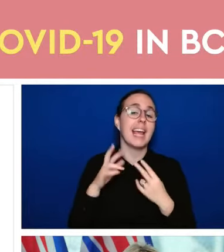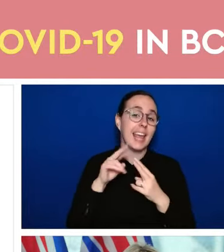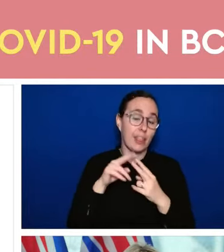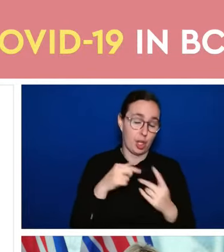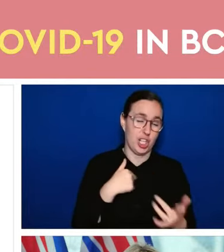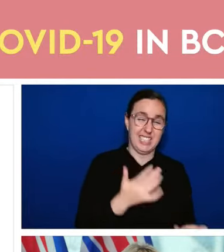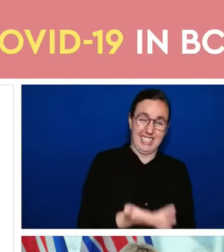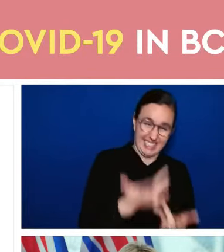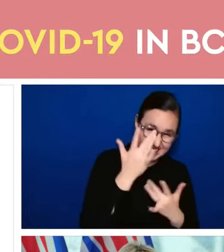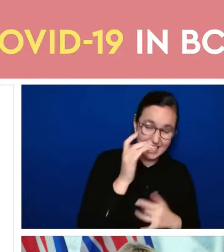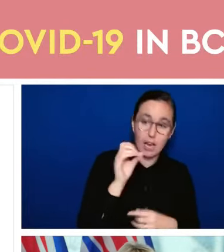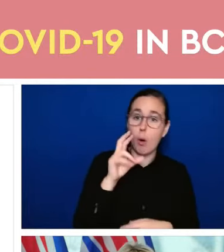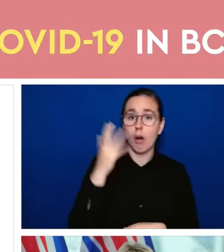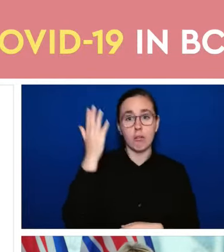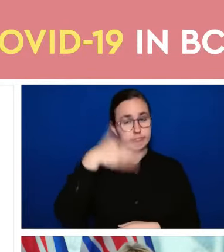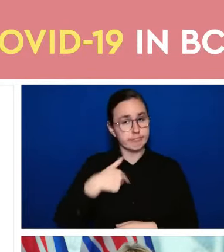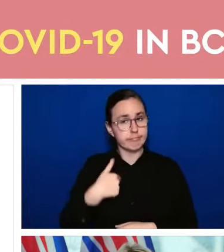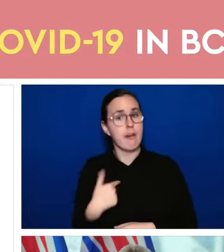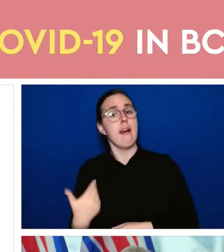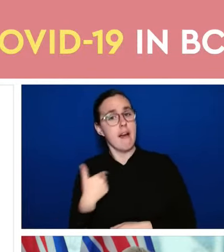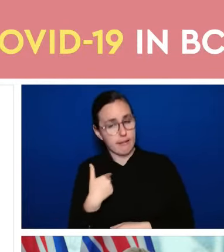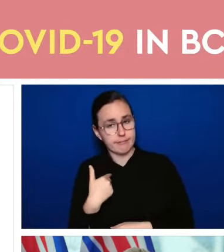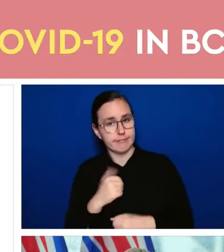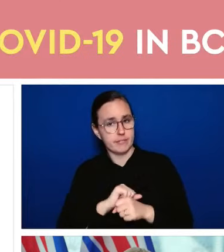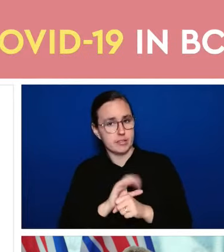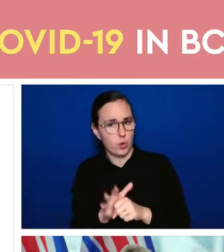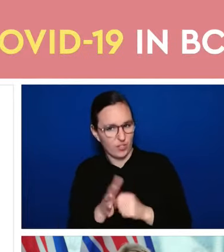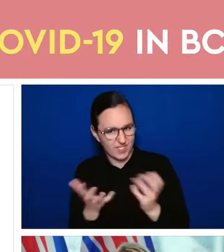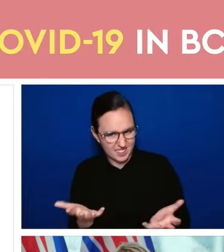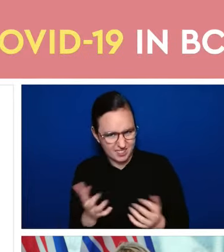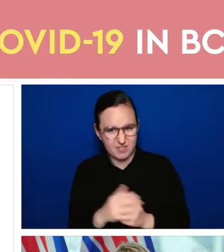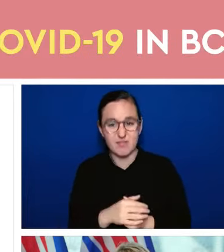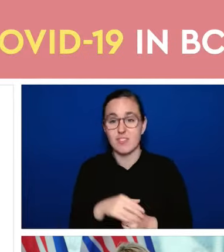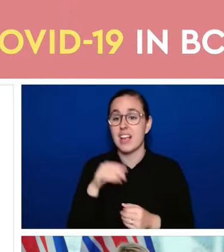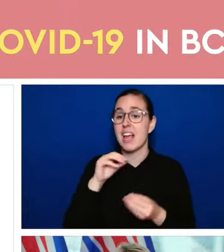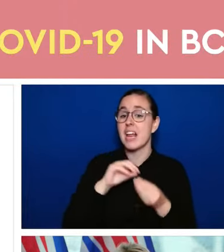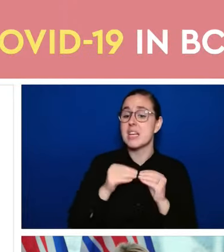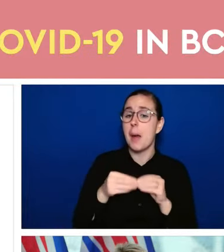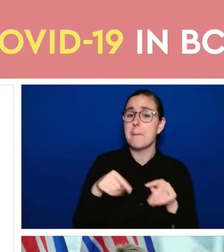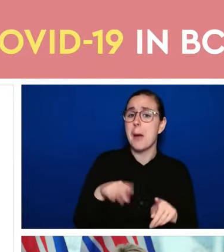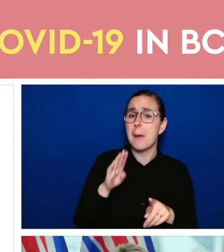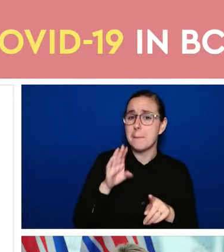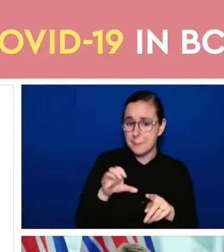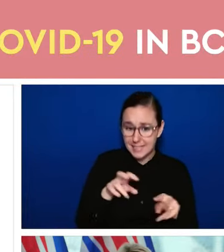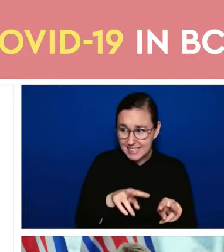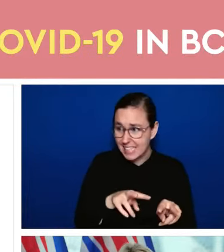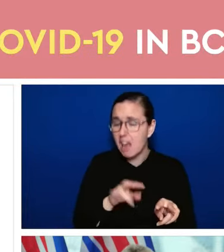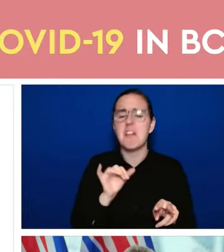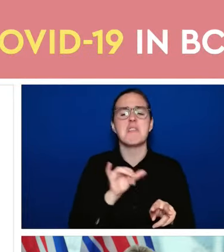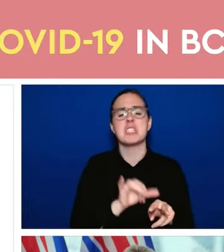unique to BC we've seen this reflected across Canada. And the